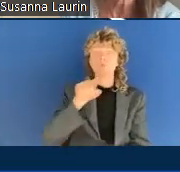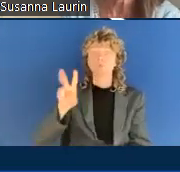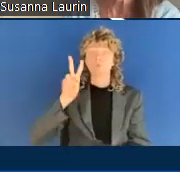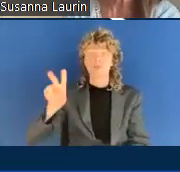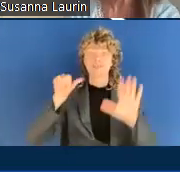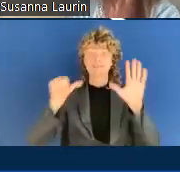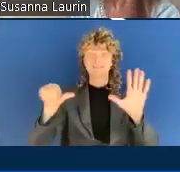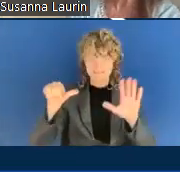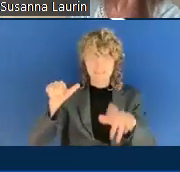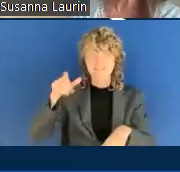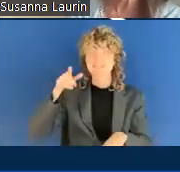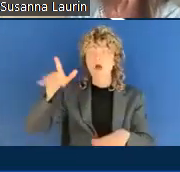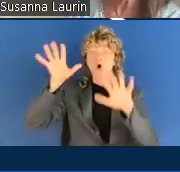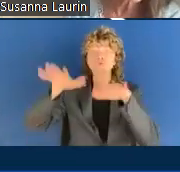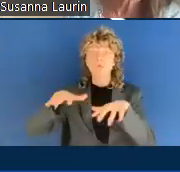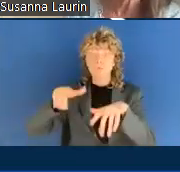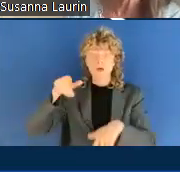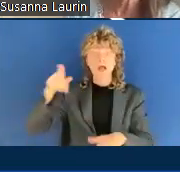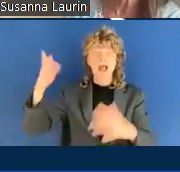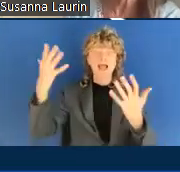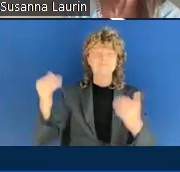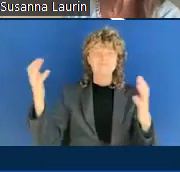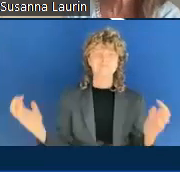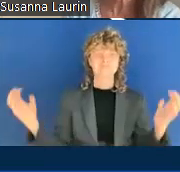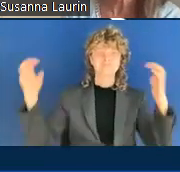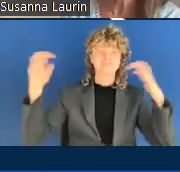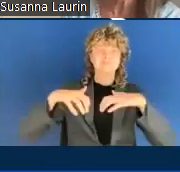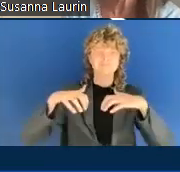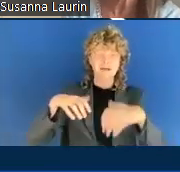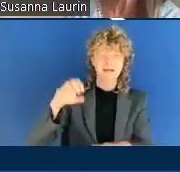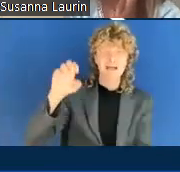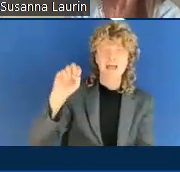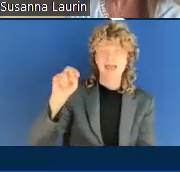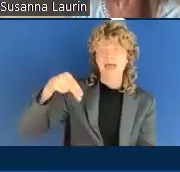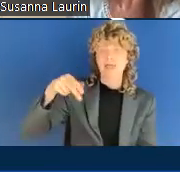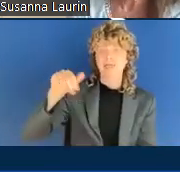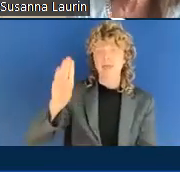M-Enabling Summit is coming up again and it's in Washington, D.C. And this is, I believe,